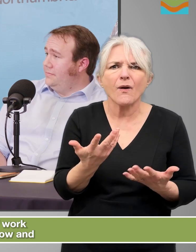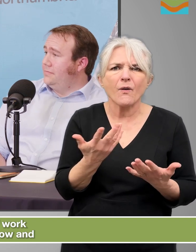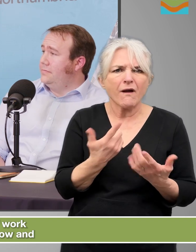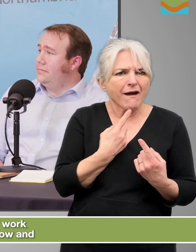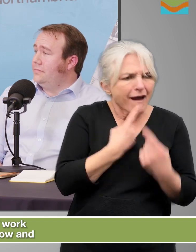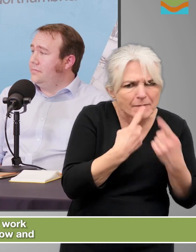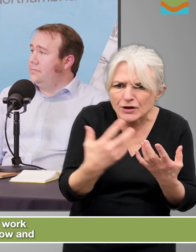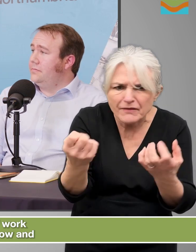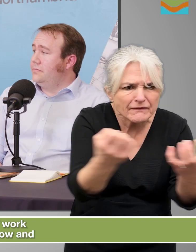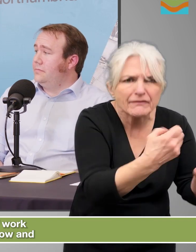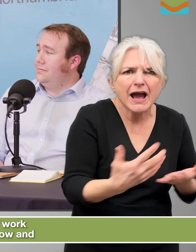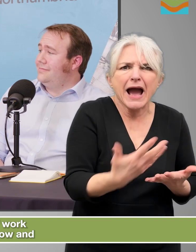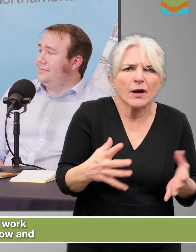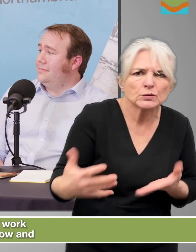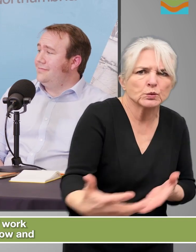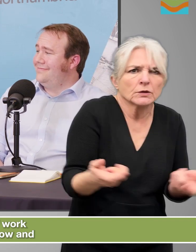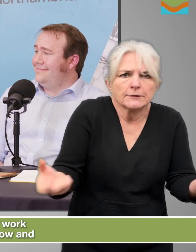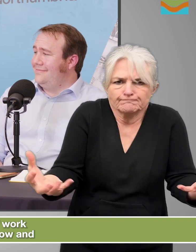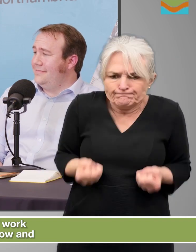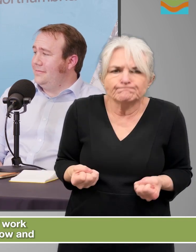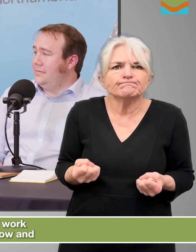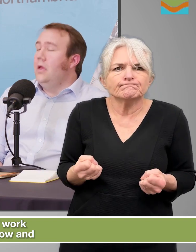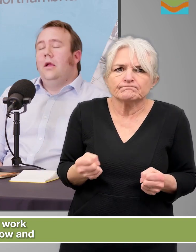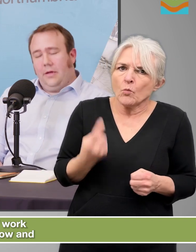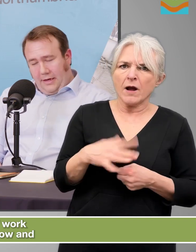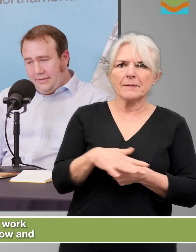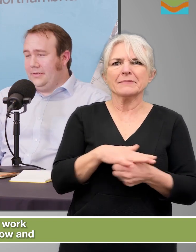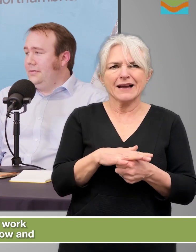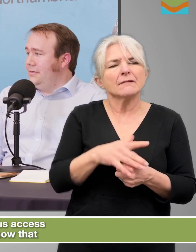One of the interesting bits of work you've done before is in Glasgow and